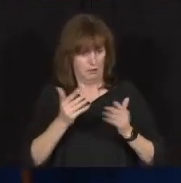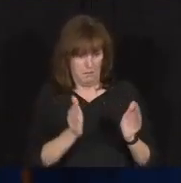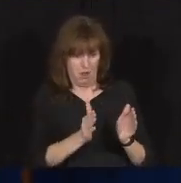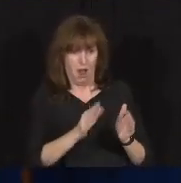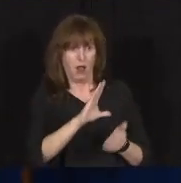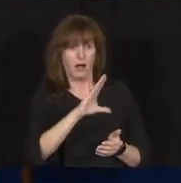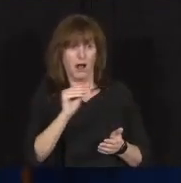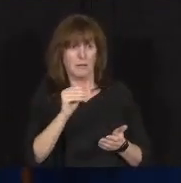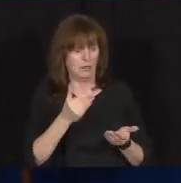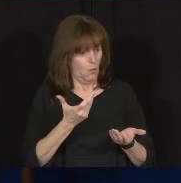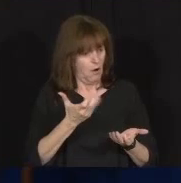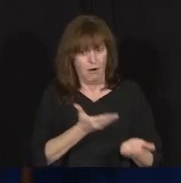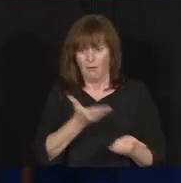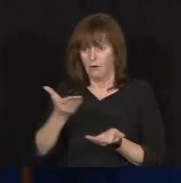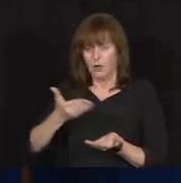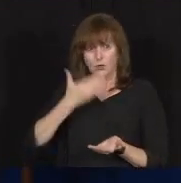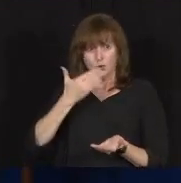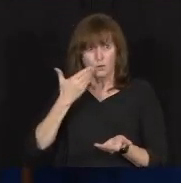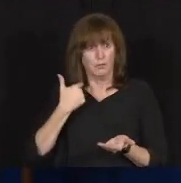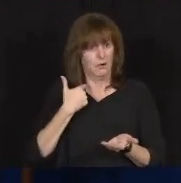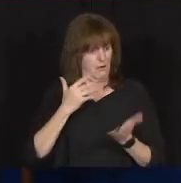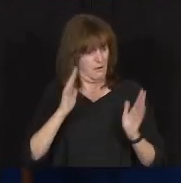e are so grateful.